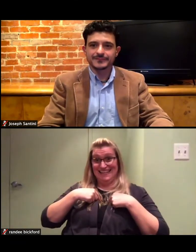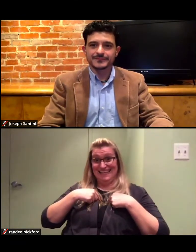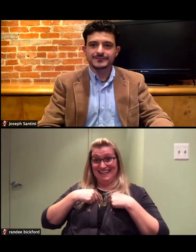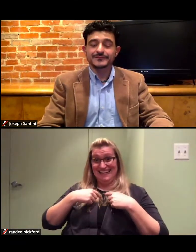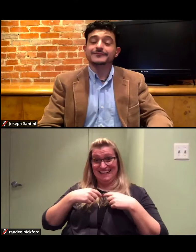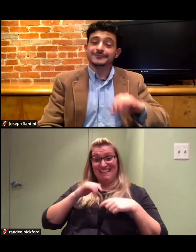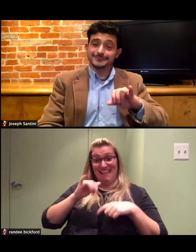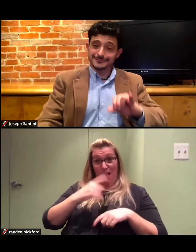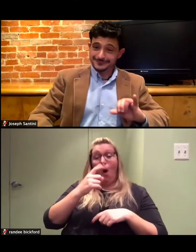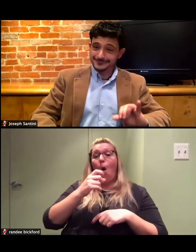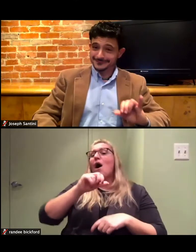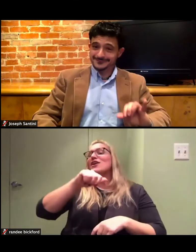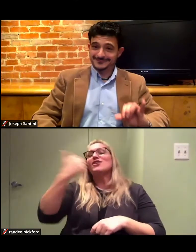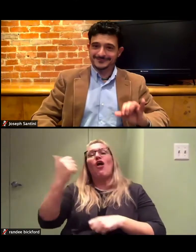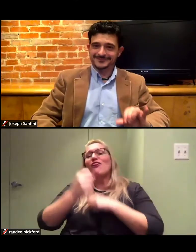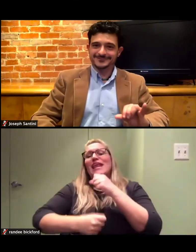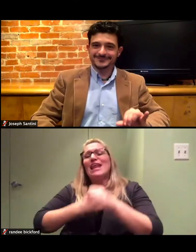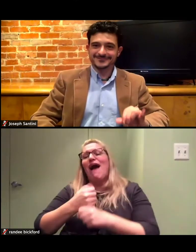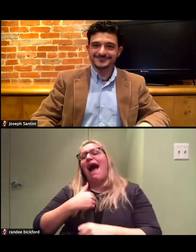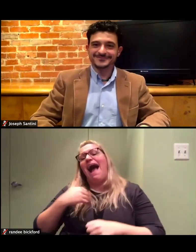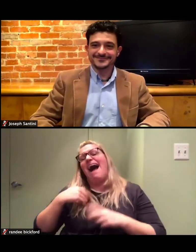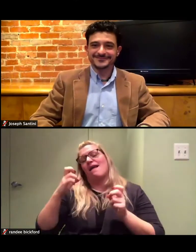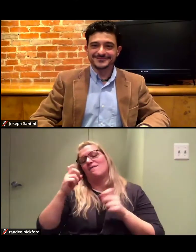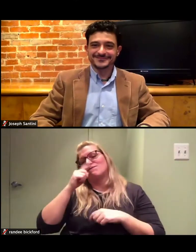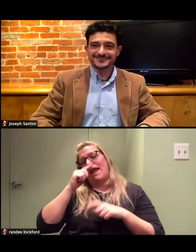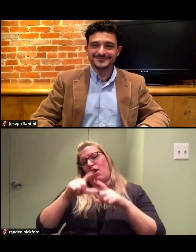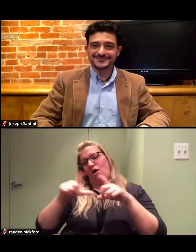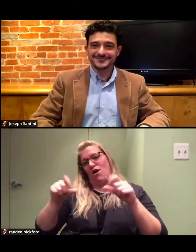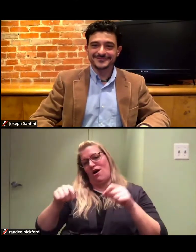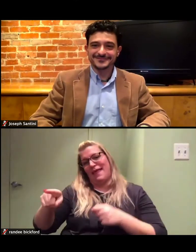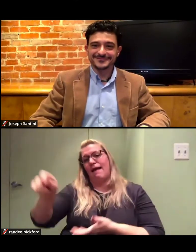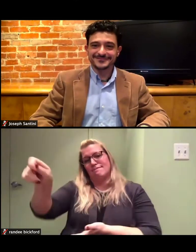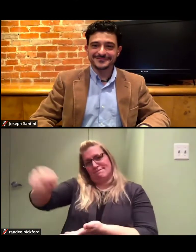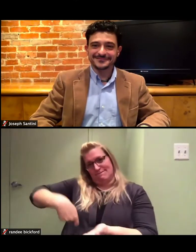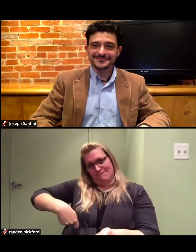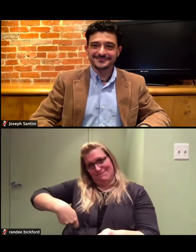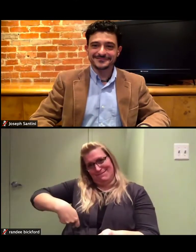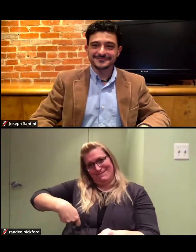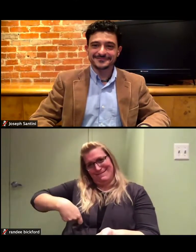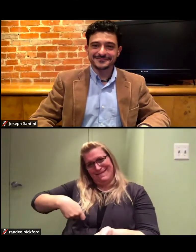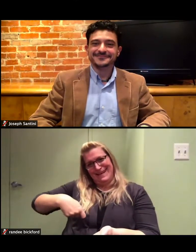And so, when we would take money, they would have to write a cheque to me.